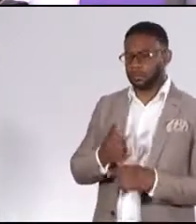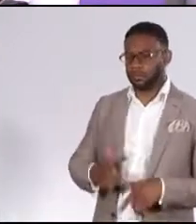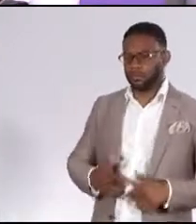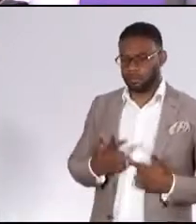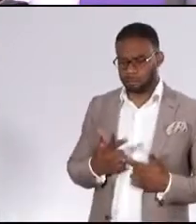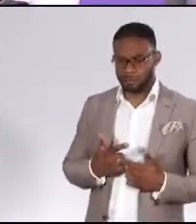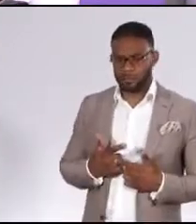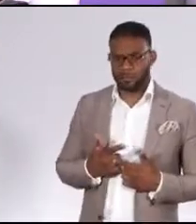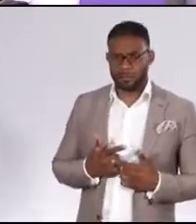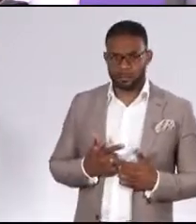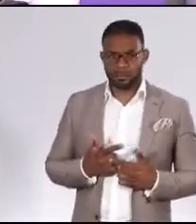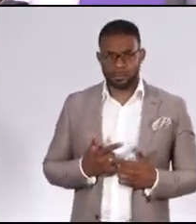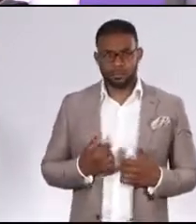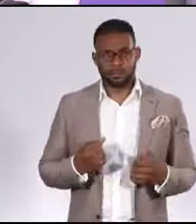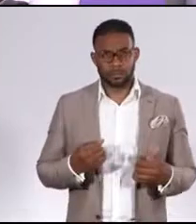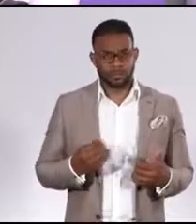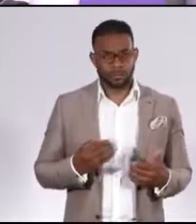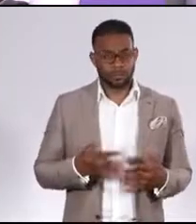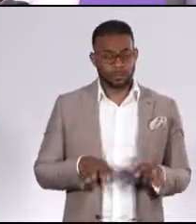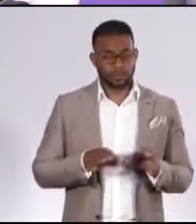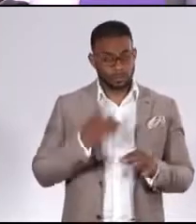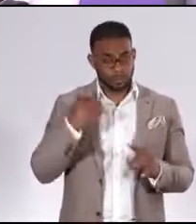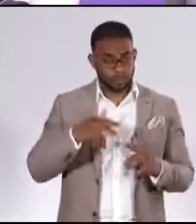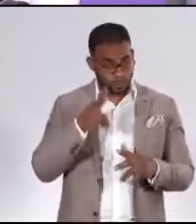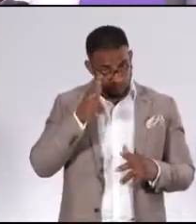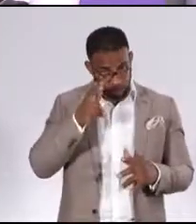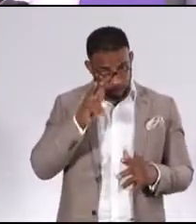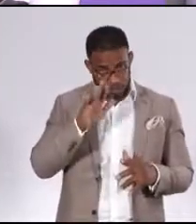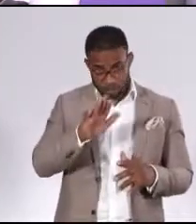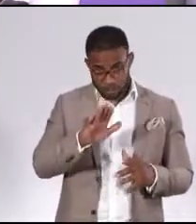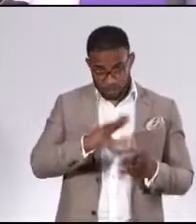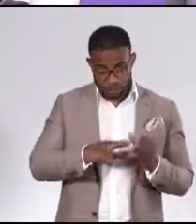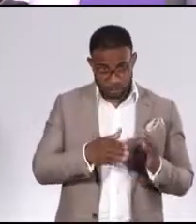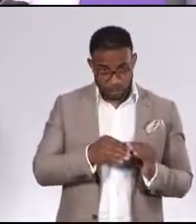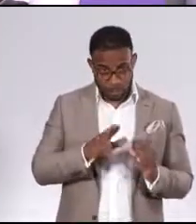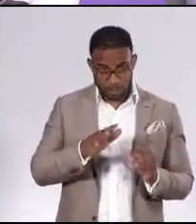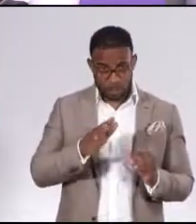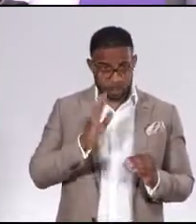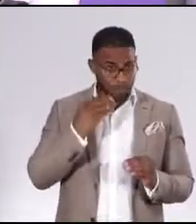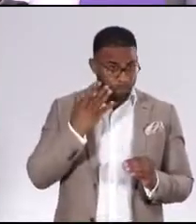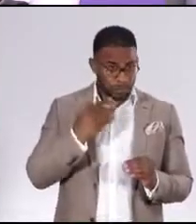um So important for us to hear your your stories, your journey is living with hearing loss.